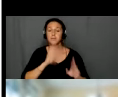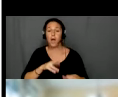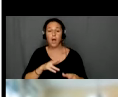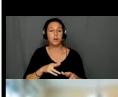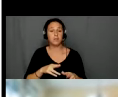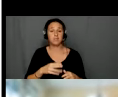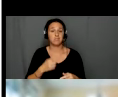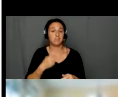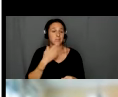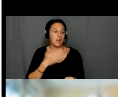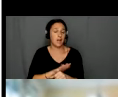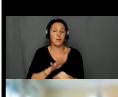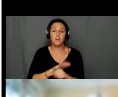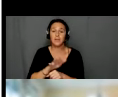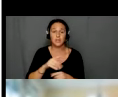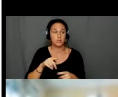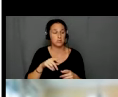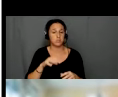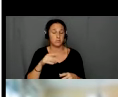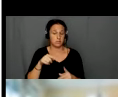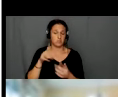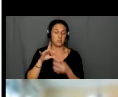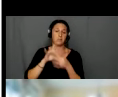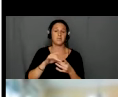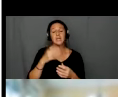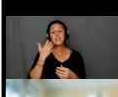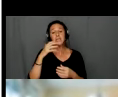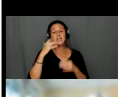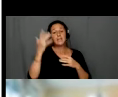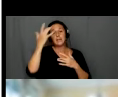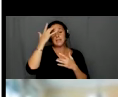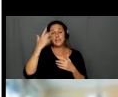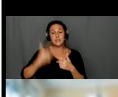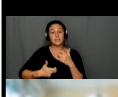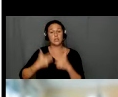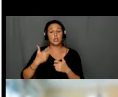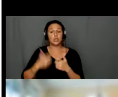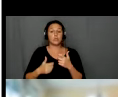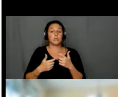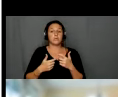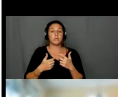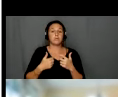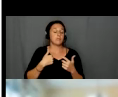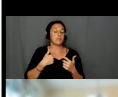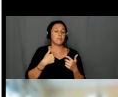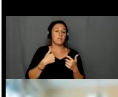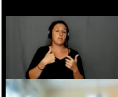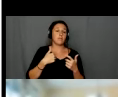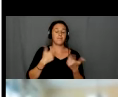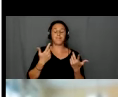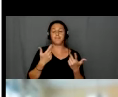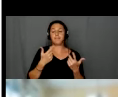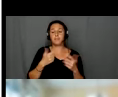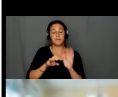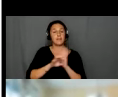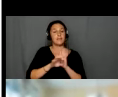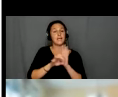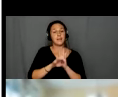heat illness issue. There are examples we have of workers passing out